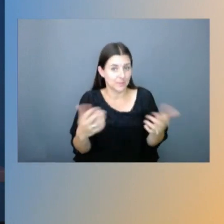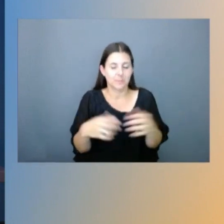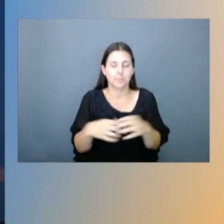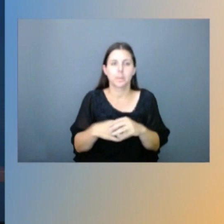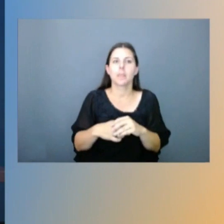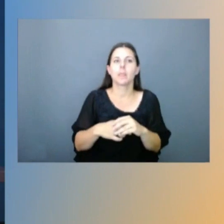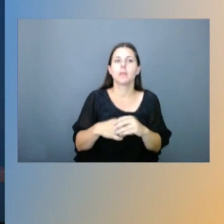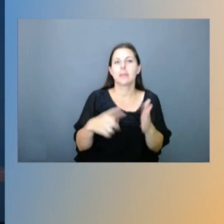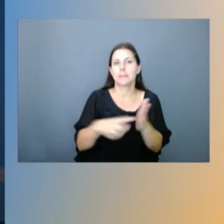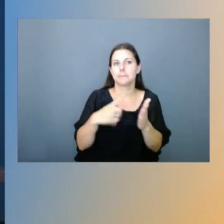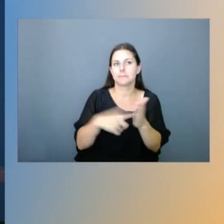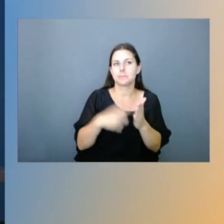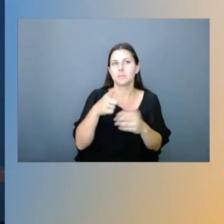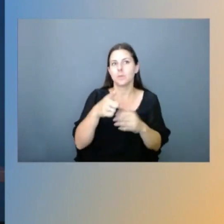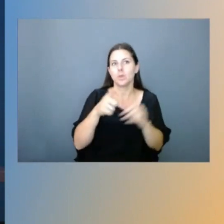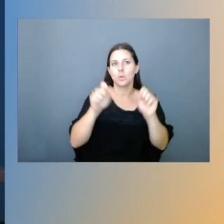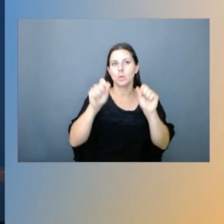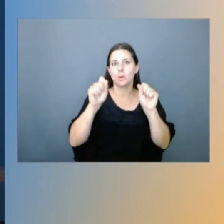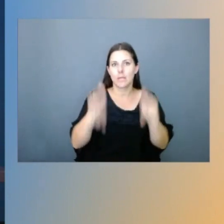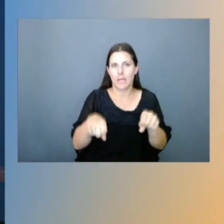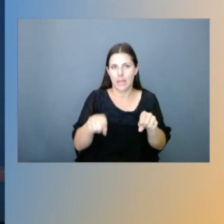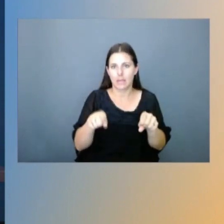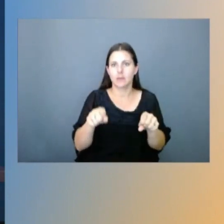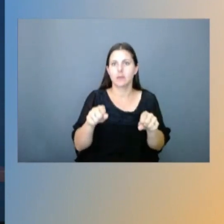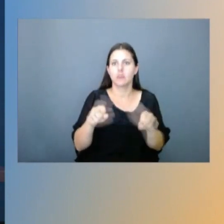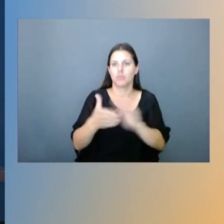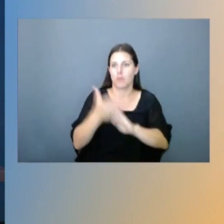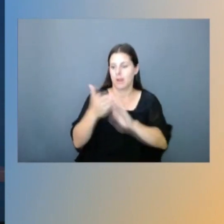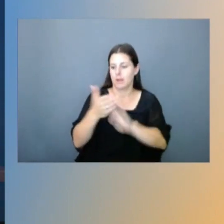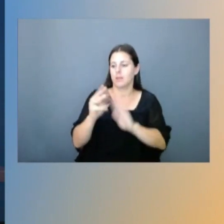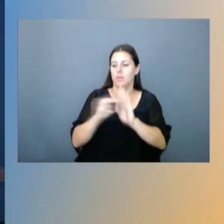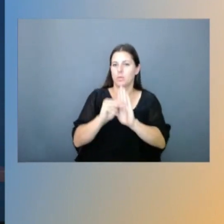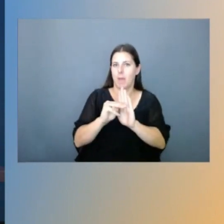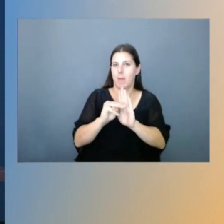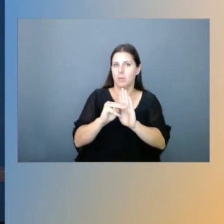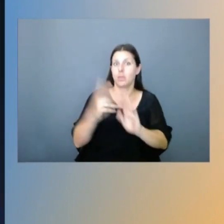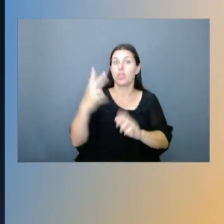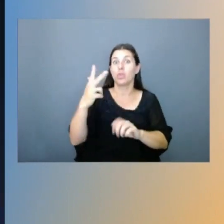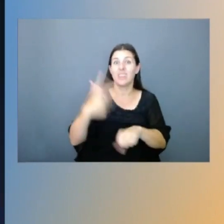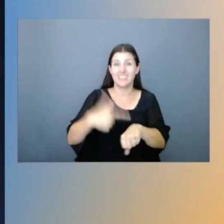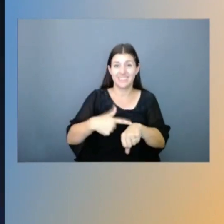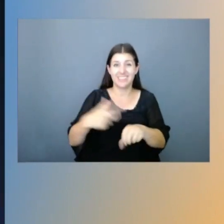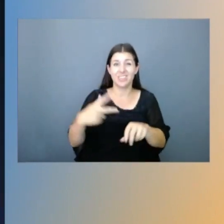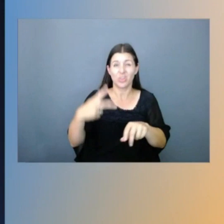are able to run those models three times faster than you could in the past with Graviton2,